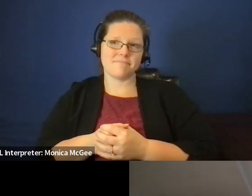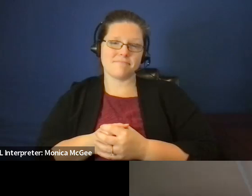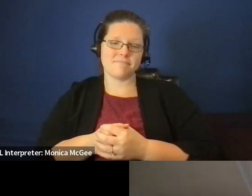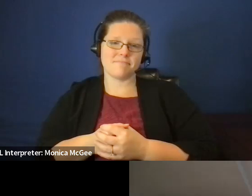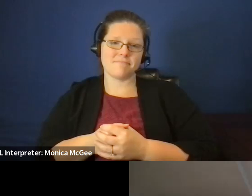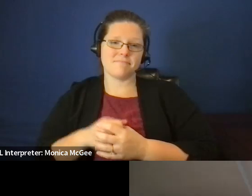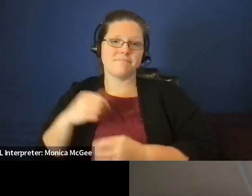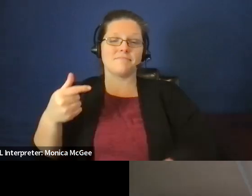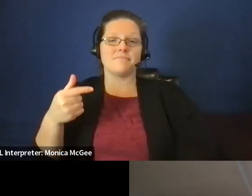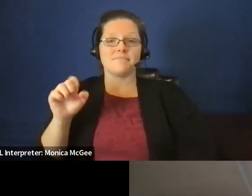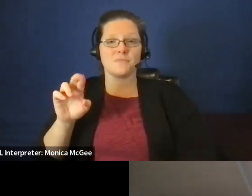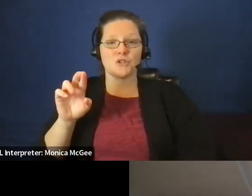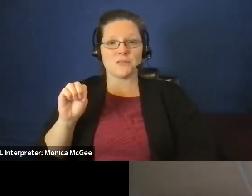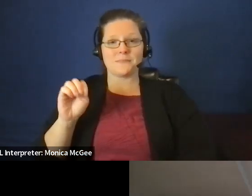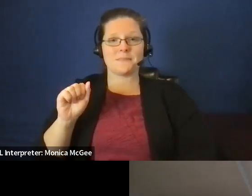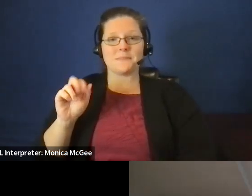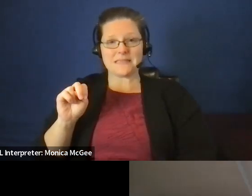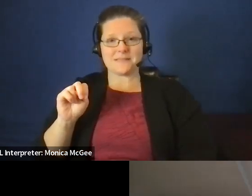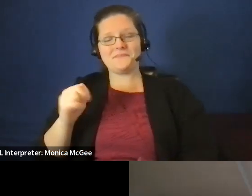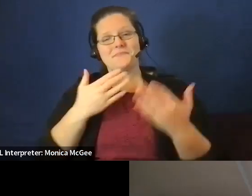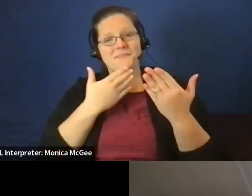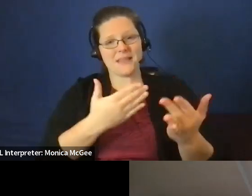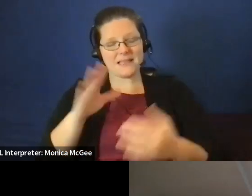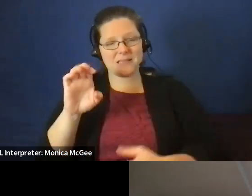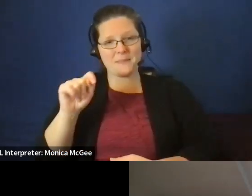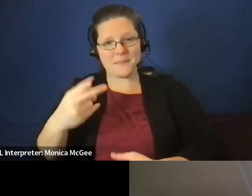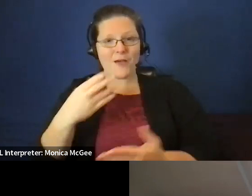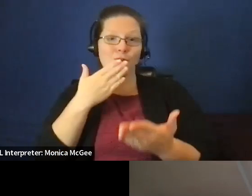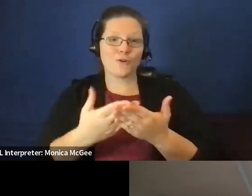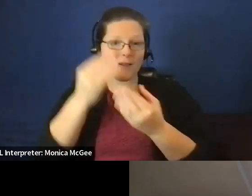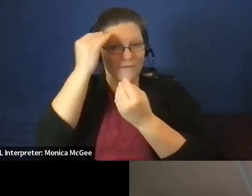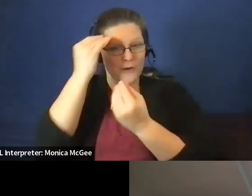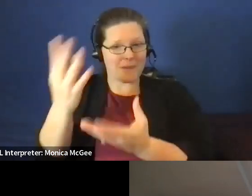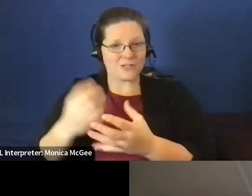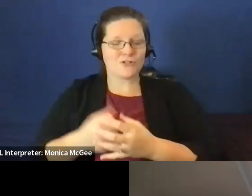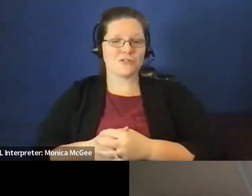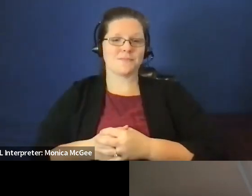is not easy. So you have to kind of be prepared for that.